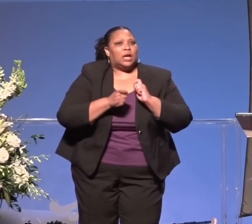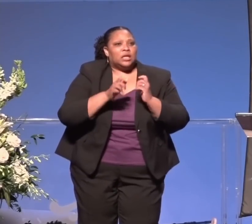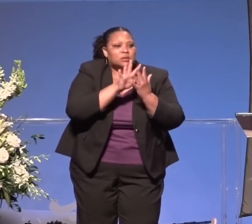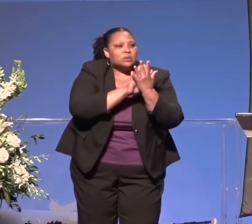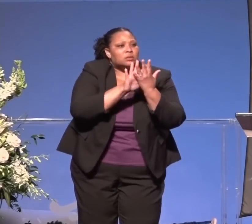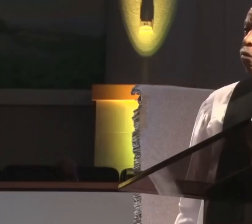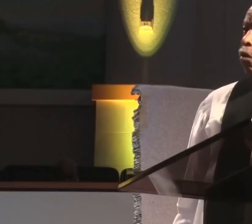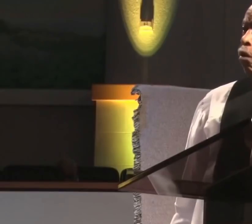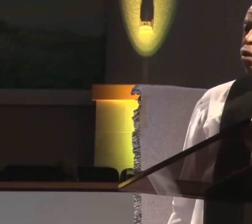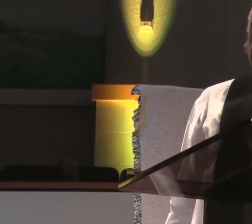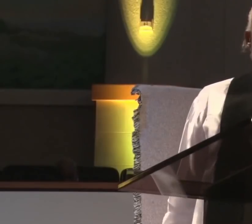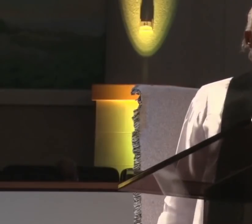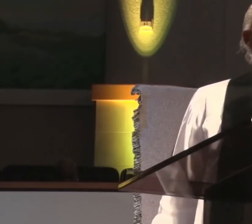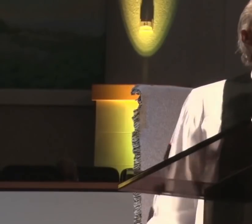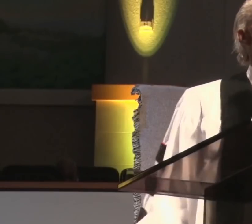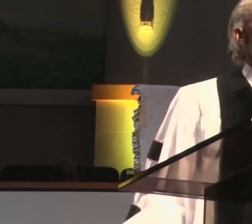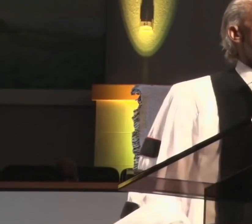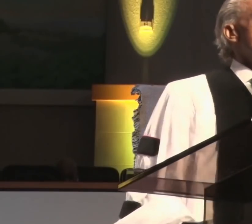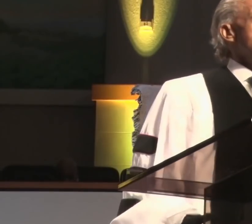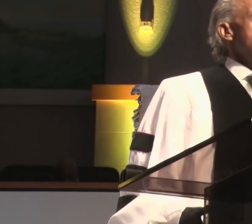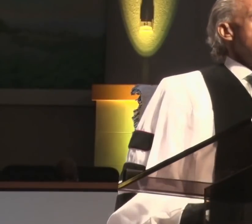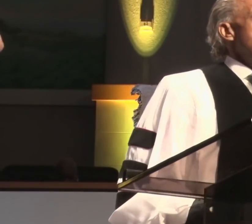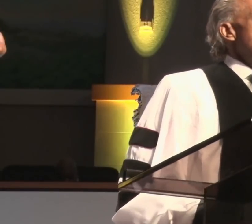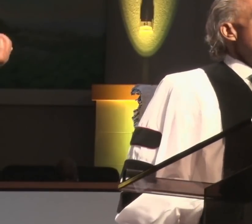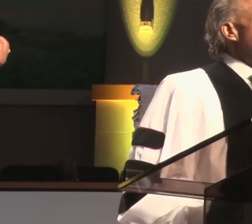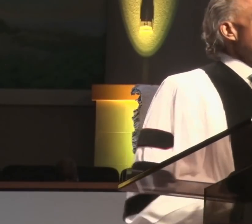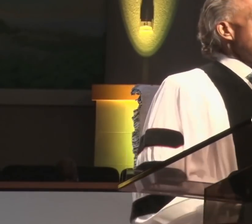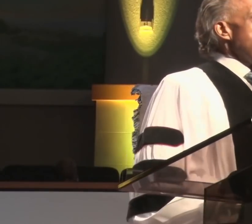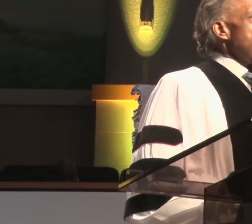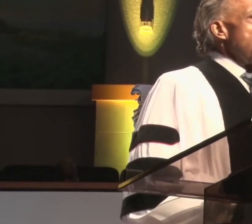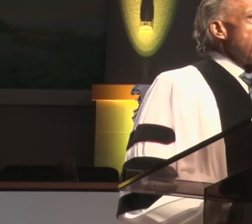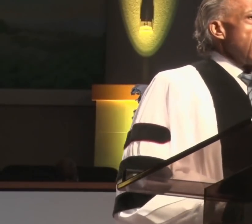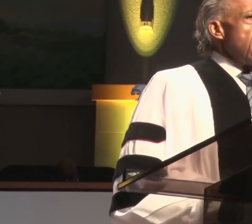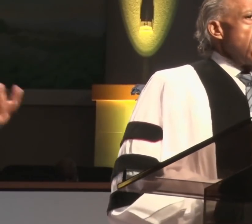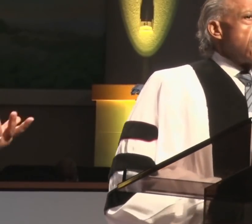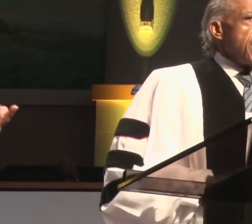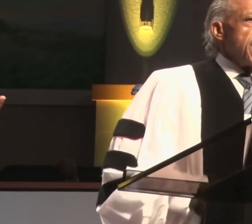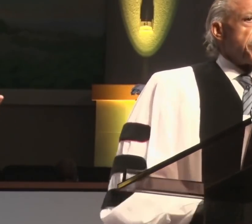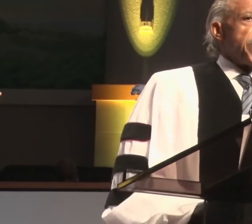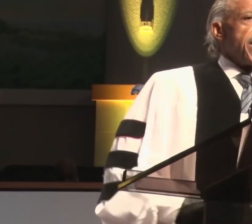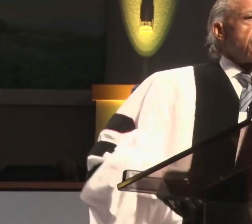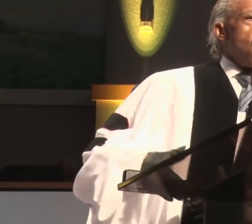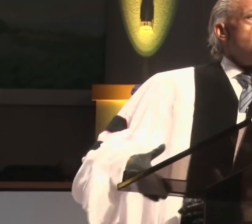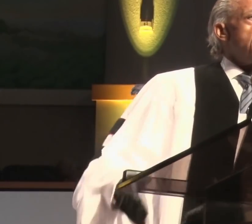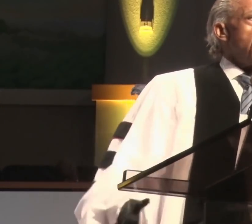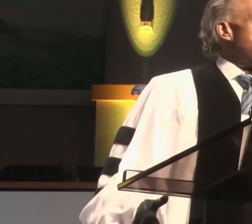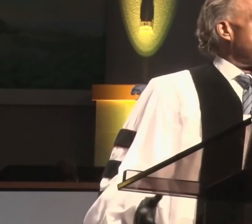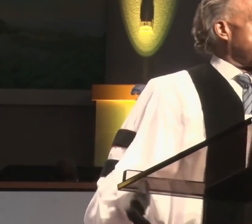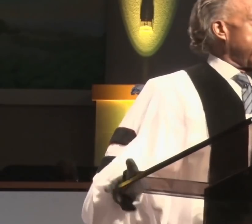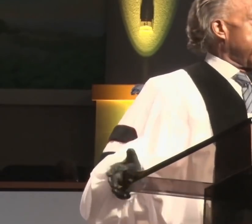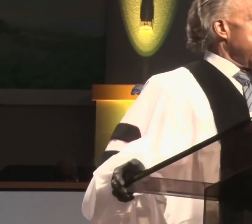WHAT KIND OF MENTALITY IS THAT? HOW DO WE SCREEN WHO POLICE OFFICERS ARE?